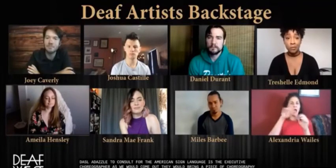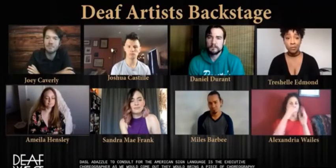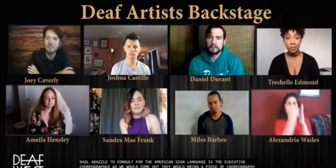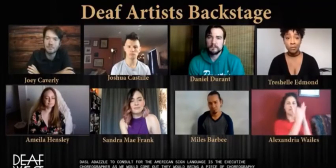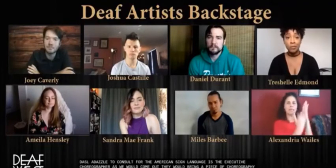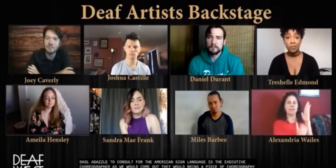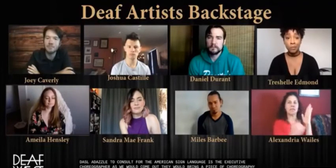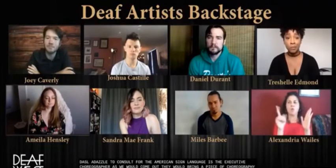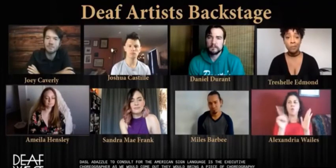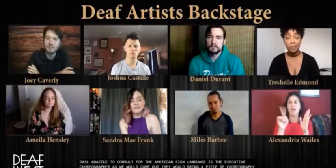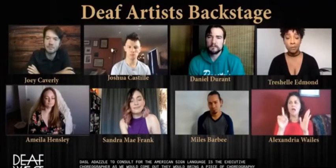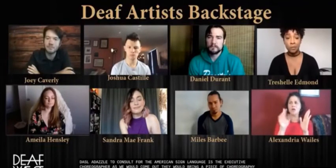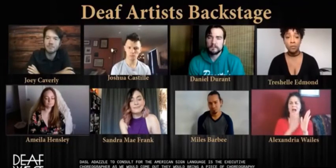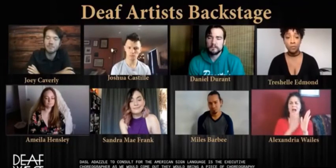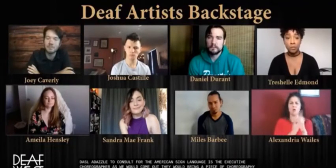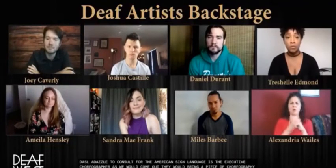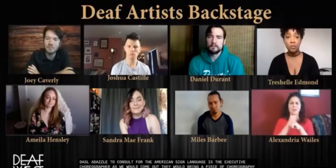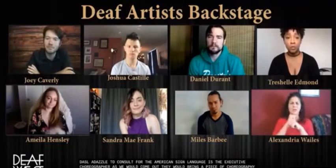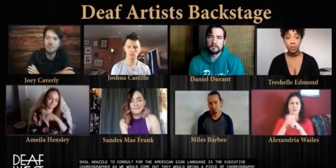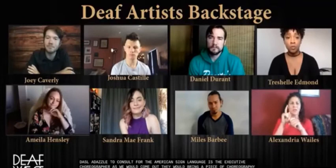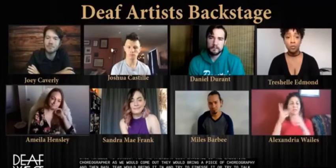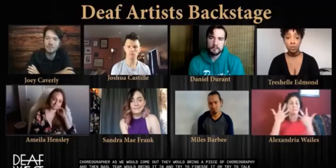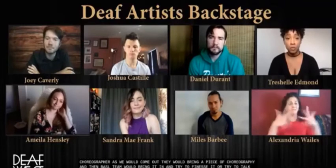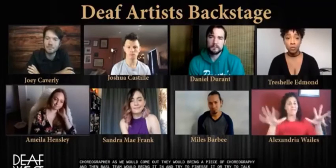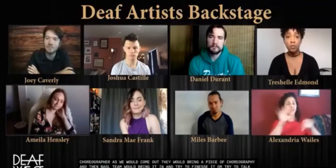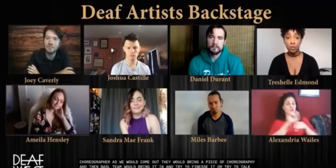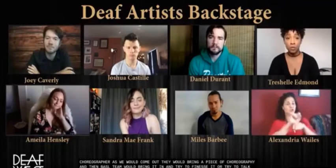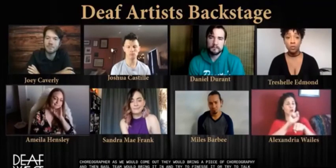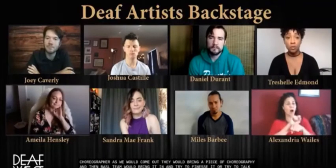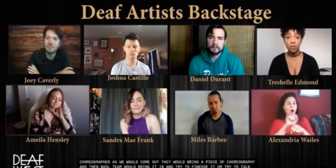And in the Playbill, where are we putting those individuals, right?